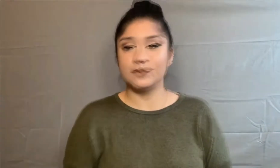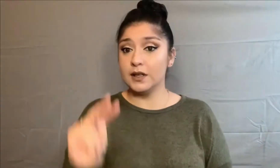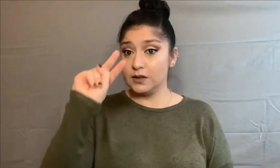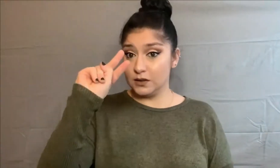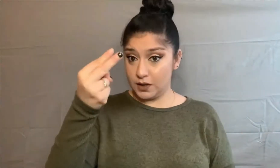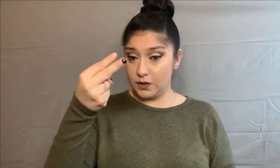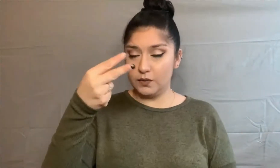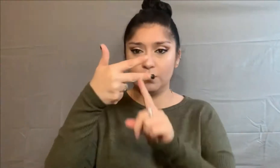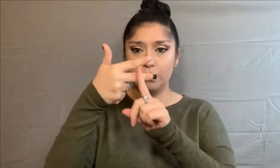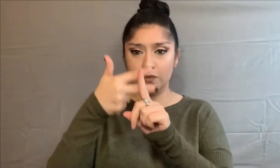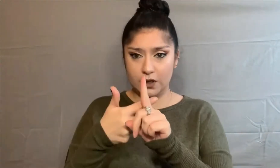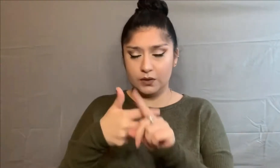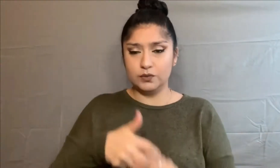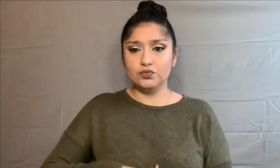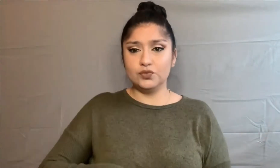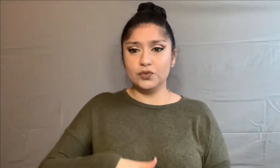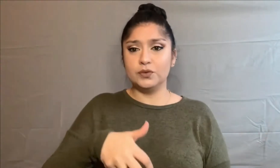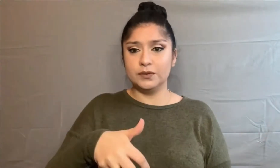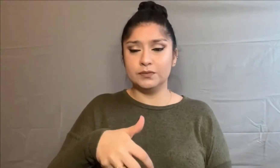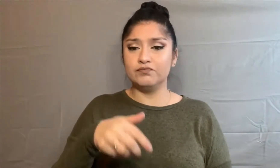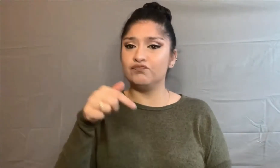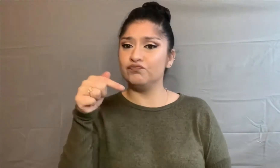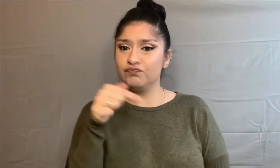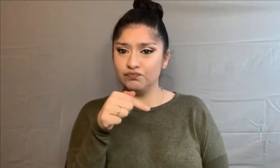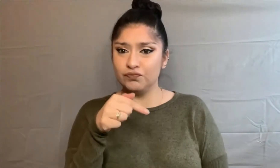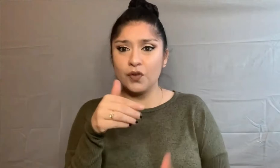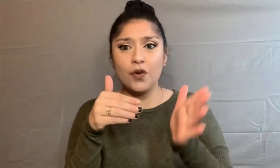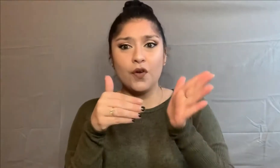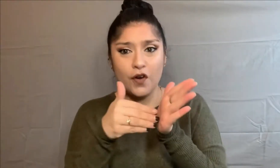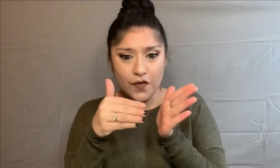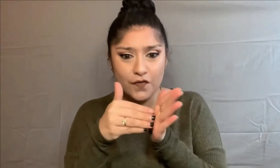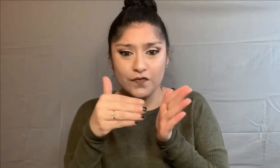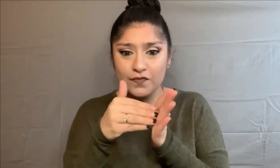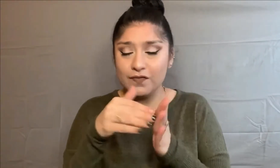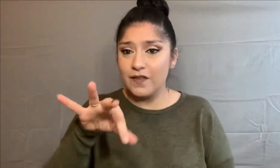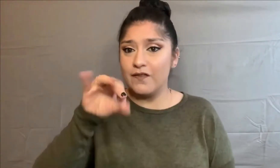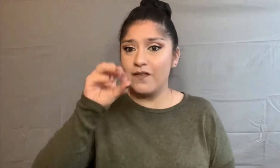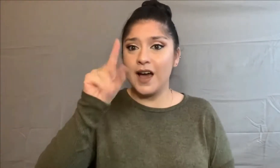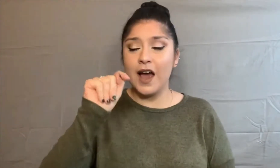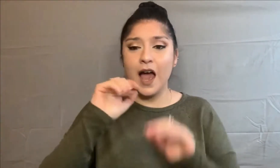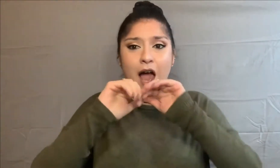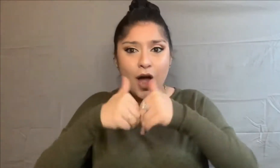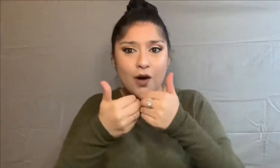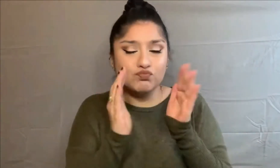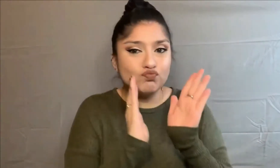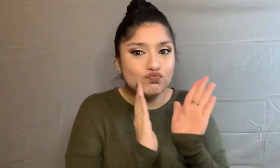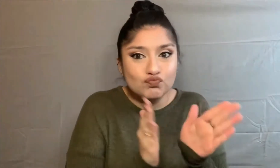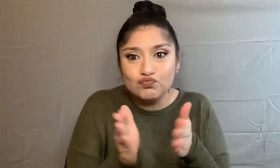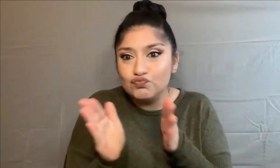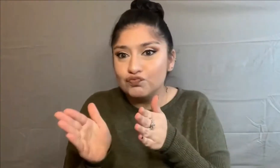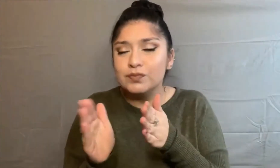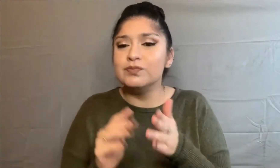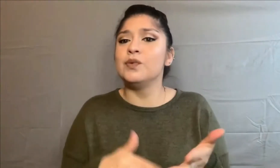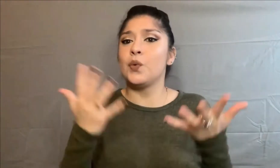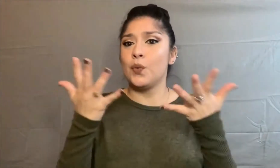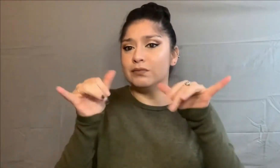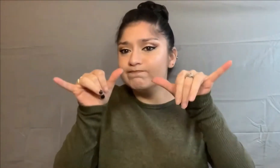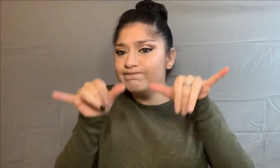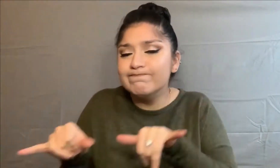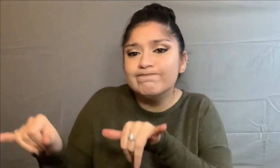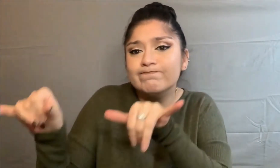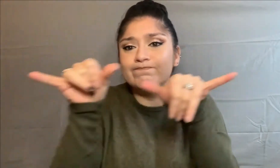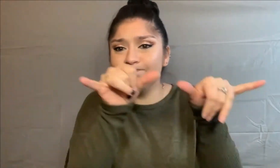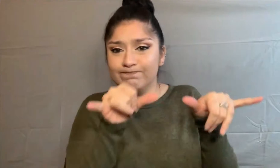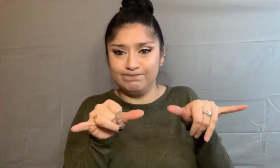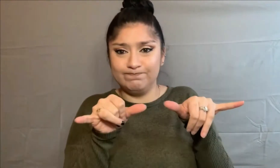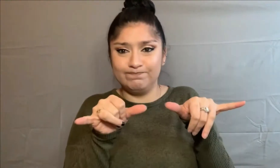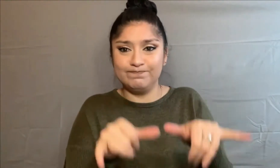The second trimester of pregnancy is perfect for more detailed planning and often the most enjoyable. You will find what things you should expect and how to relieve common symptoms that may appear.